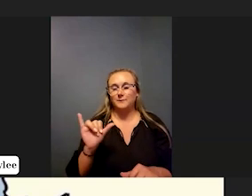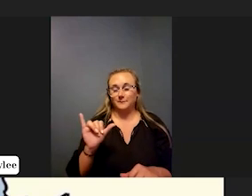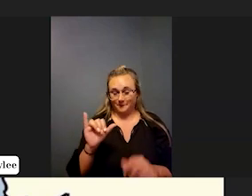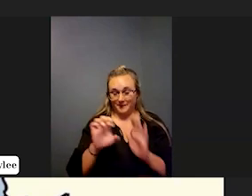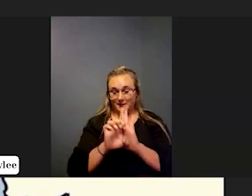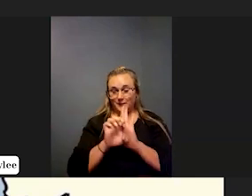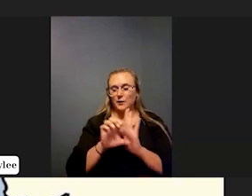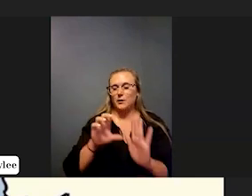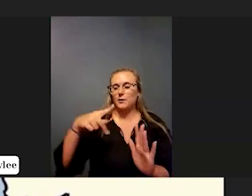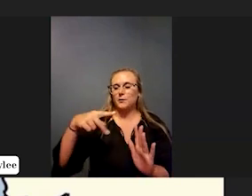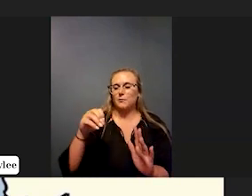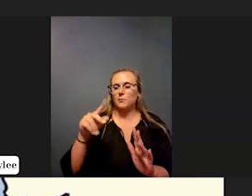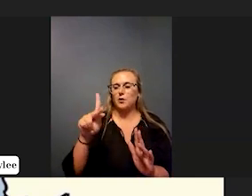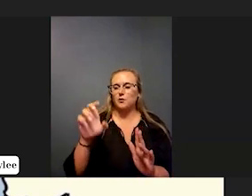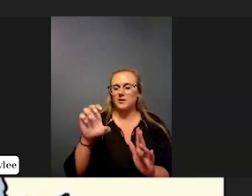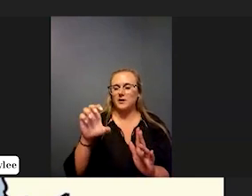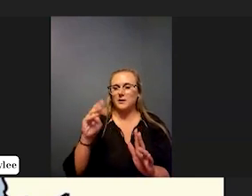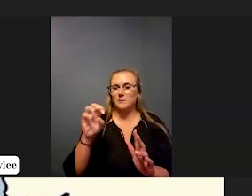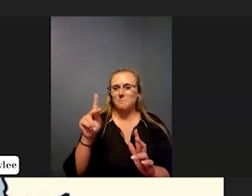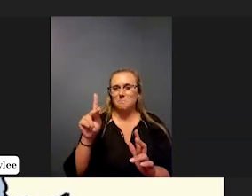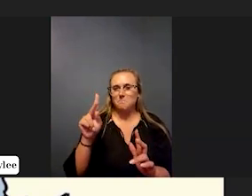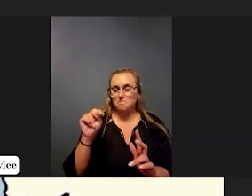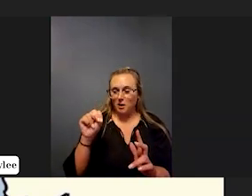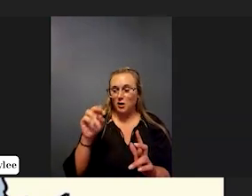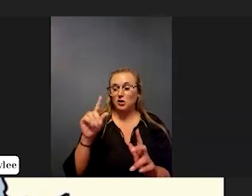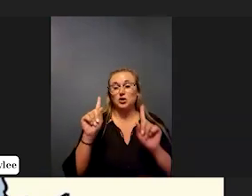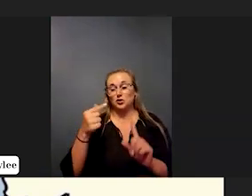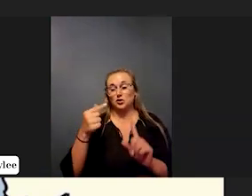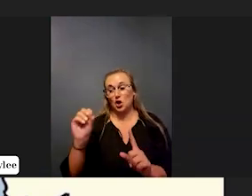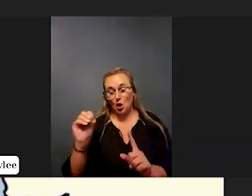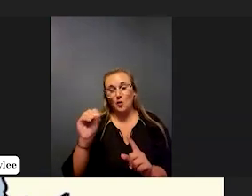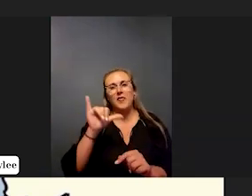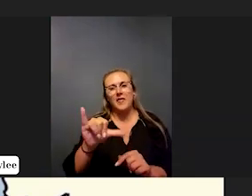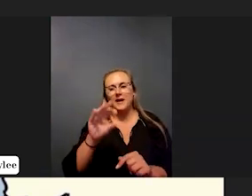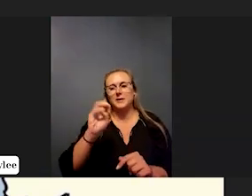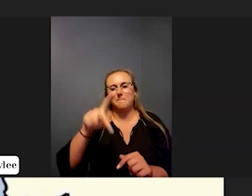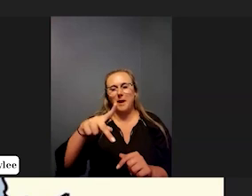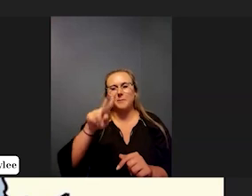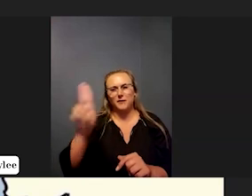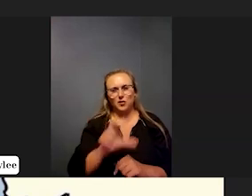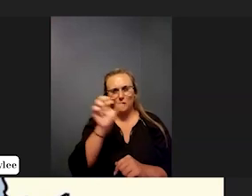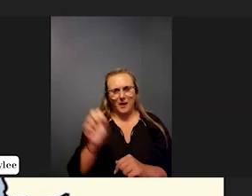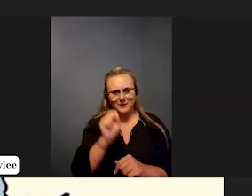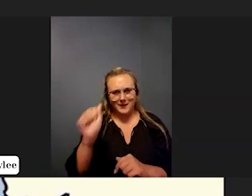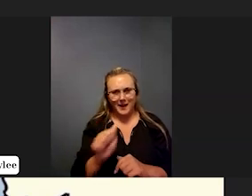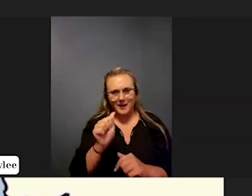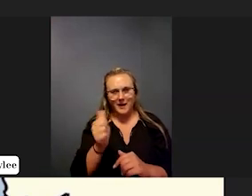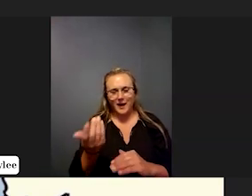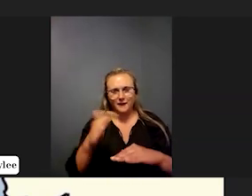Is a map of the United States with a layer of, um, the poke stops or points of interest,